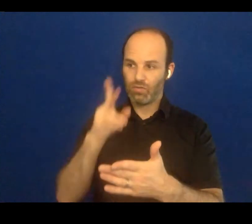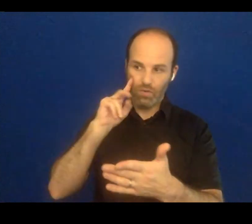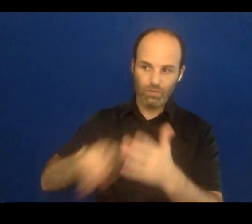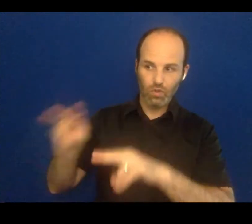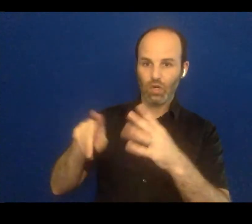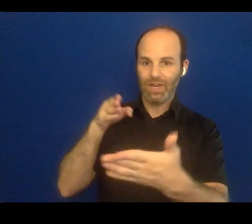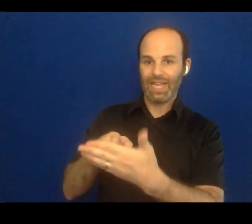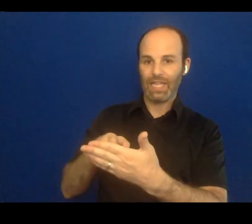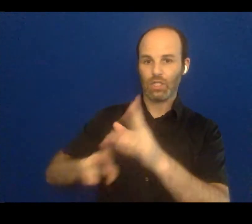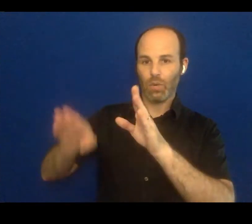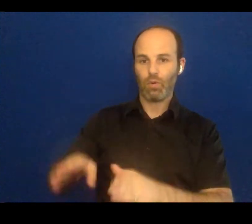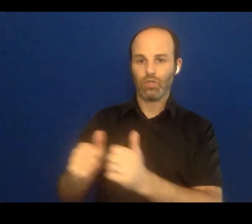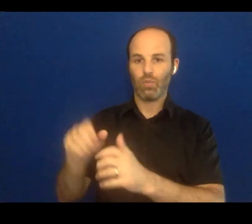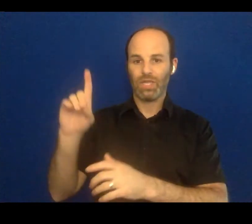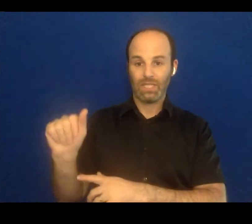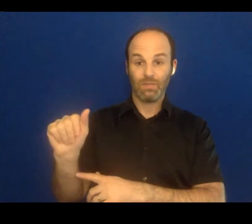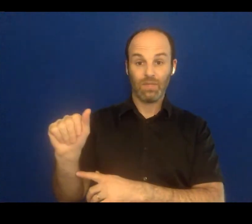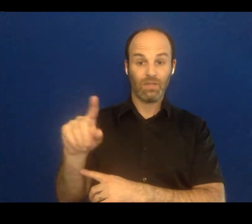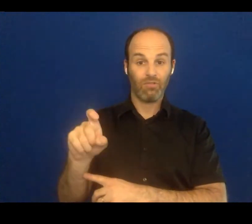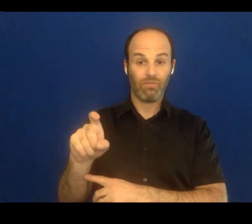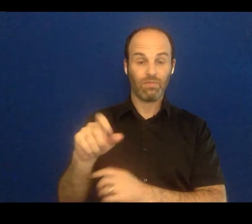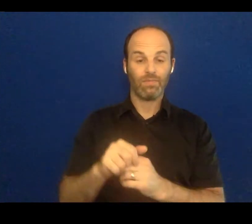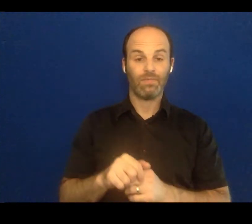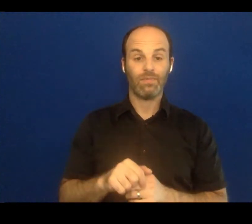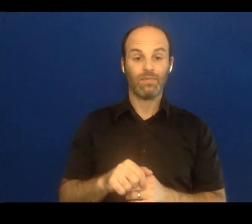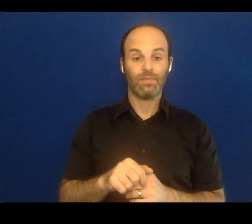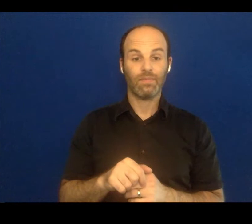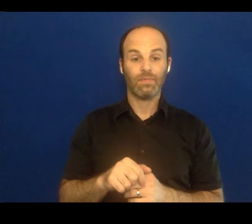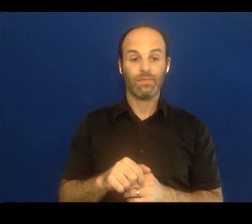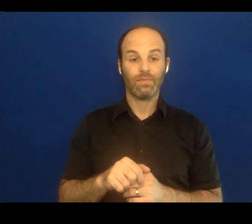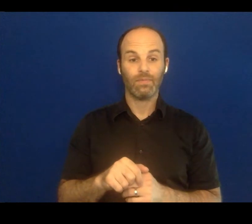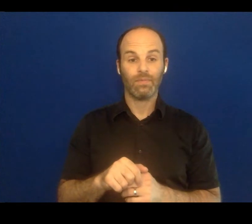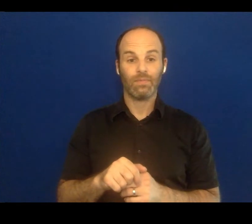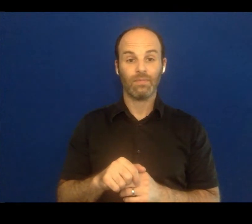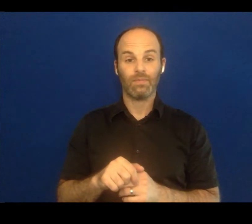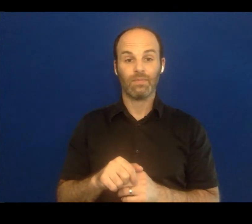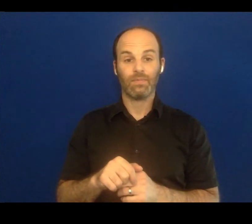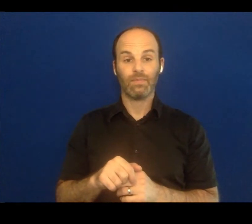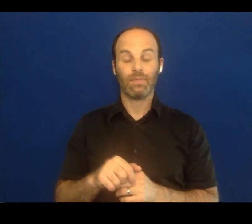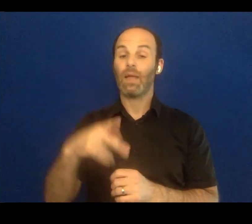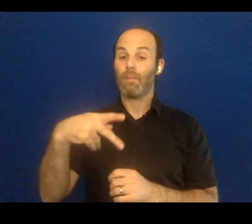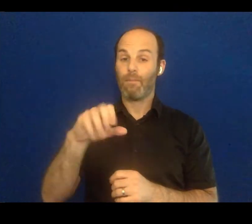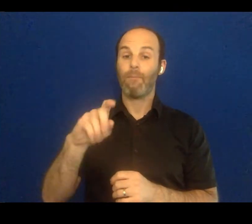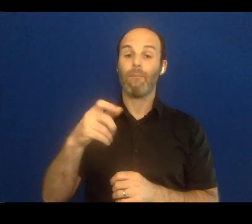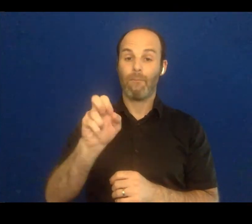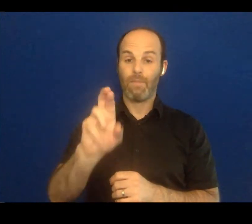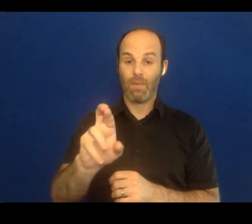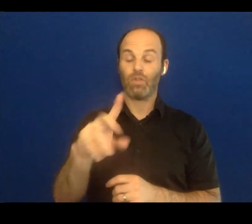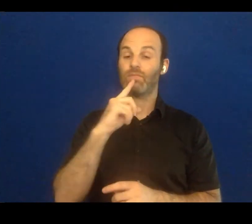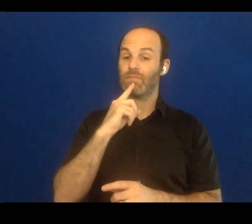YES, SO ONE OF THE PRODUCTS